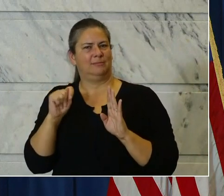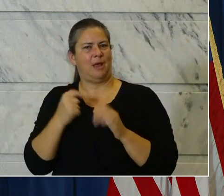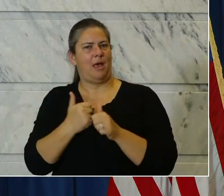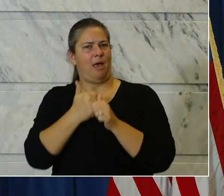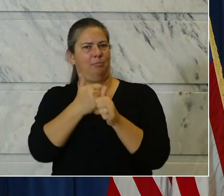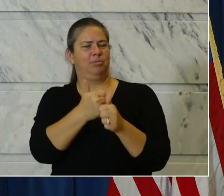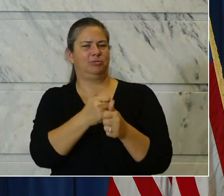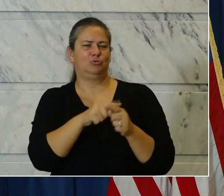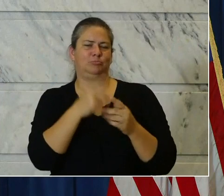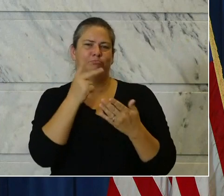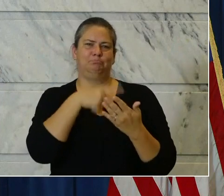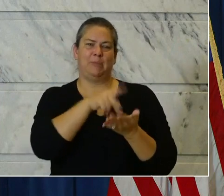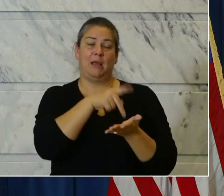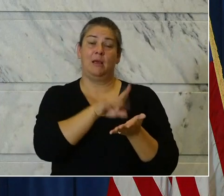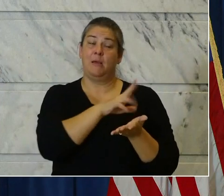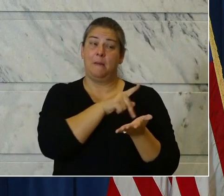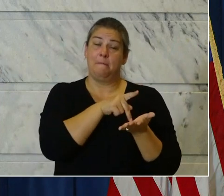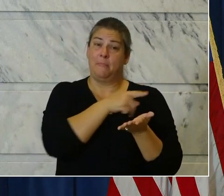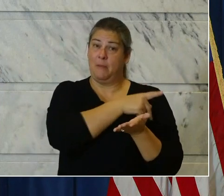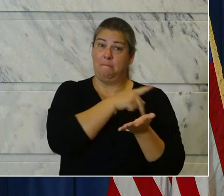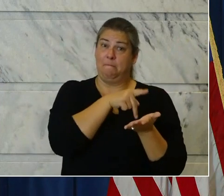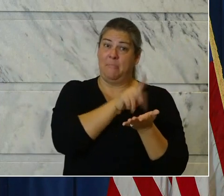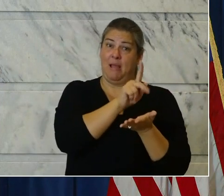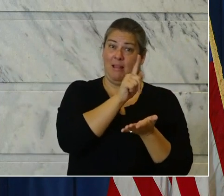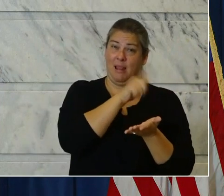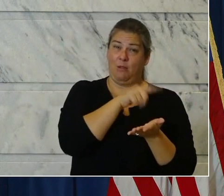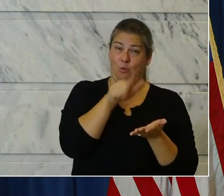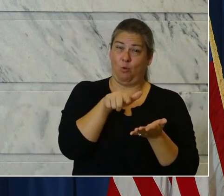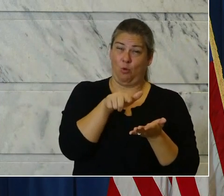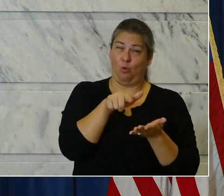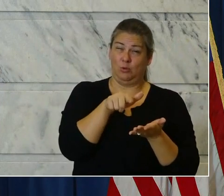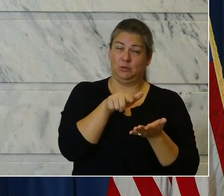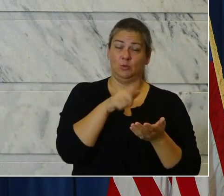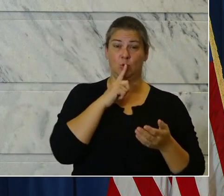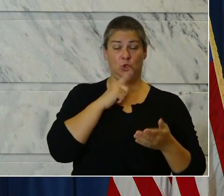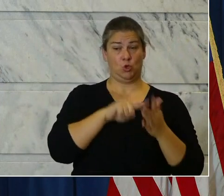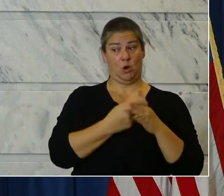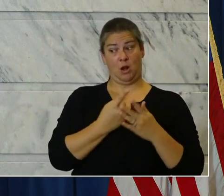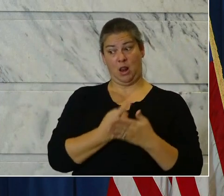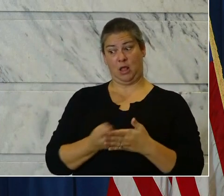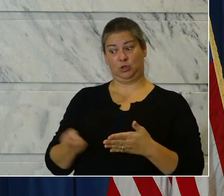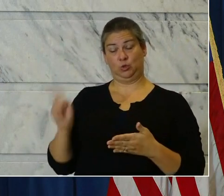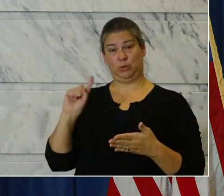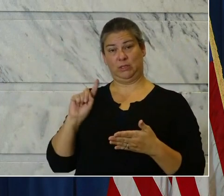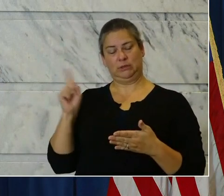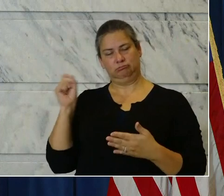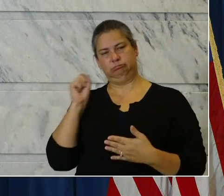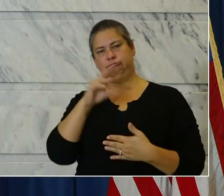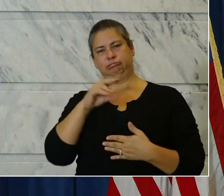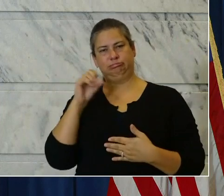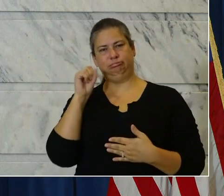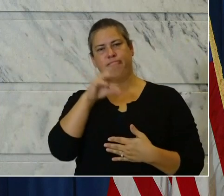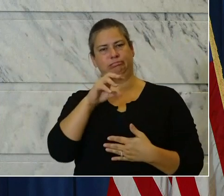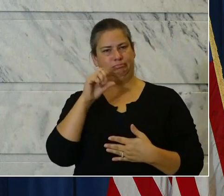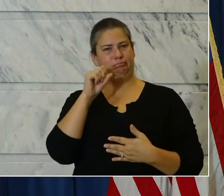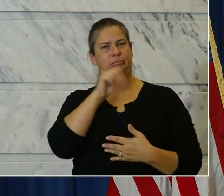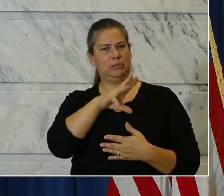FAMILY STABLE DURING THE PANDEMIC. PAYMENTS. GO TO